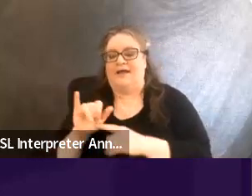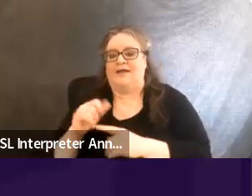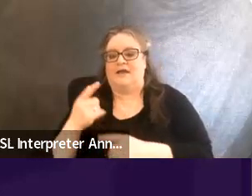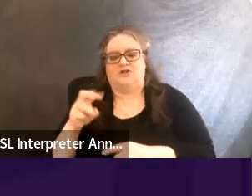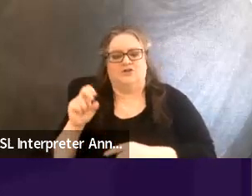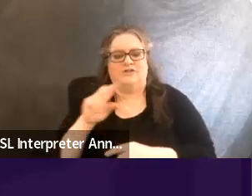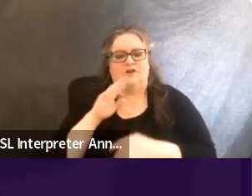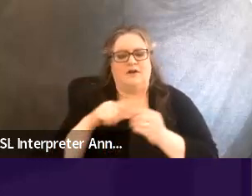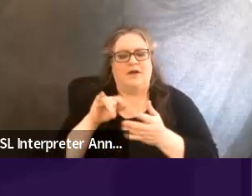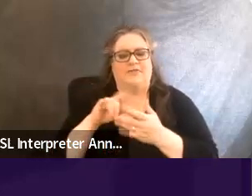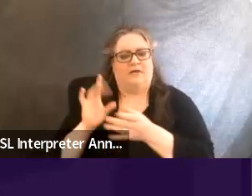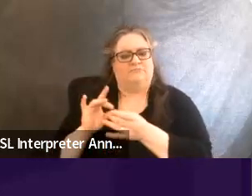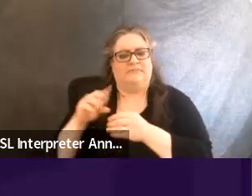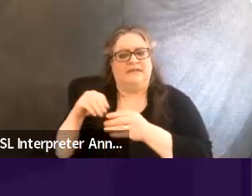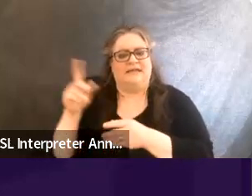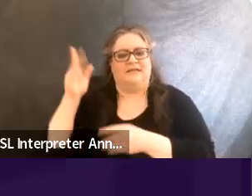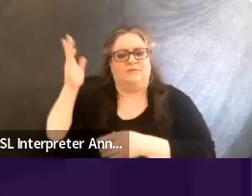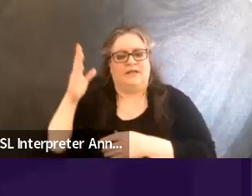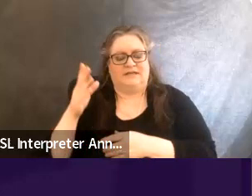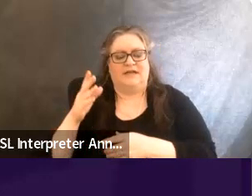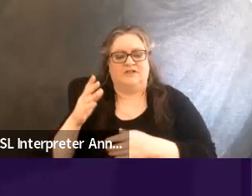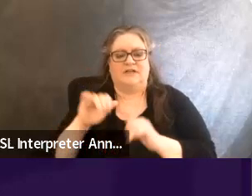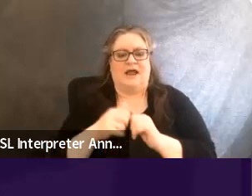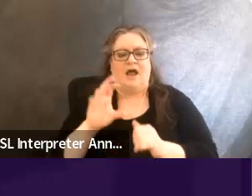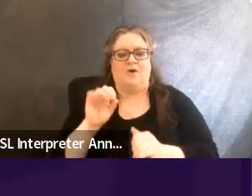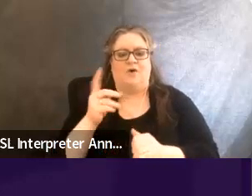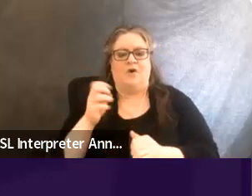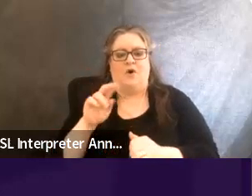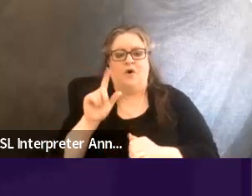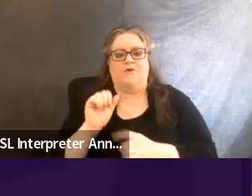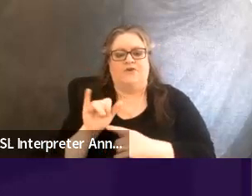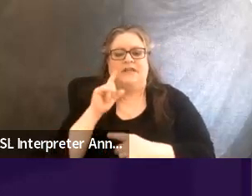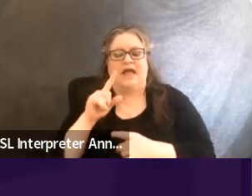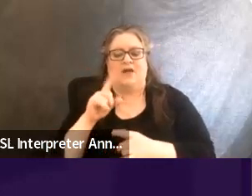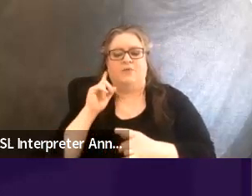about some overlays hindering users' experience,